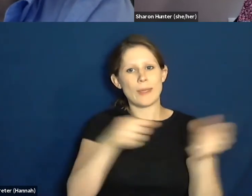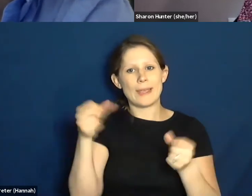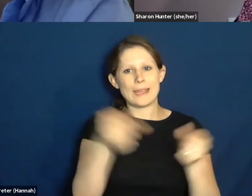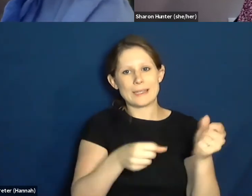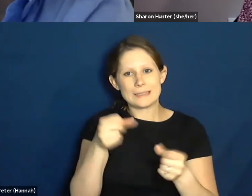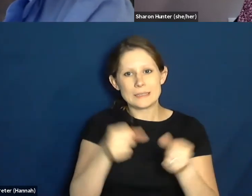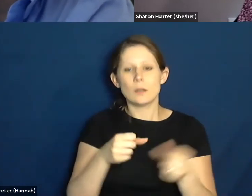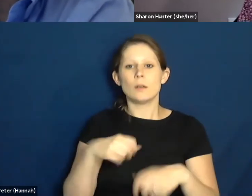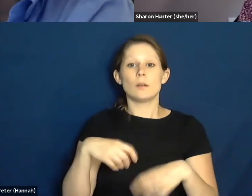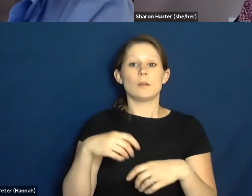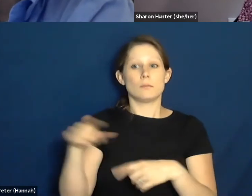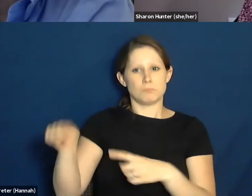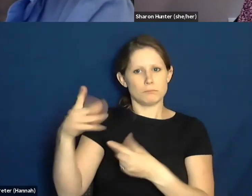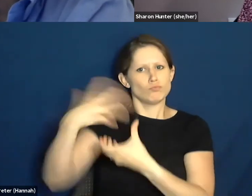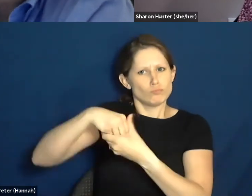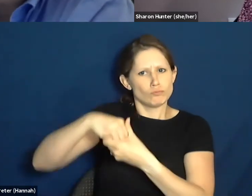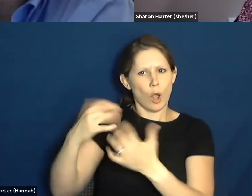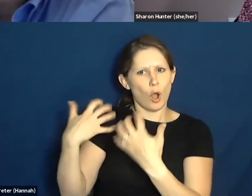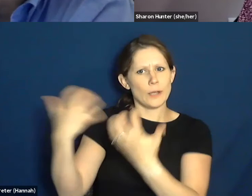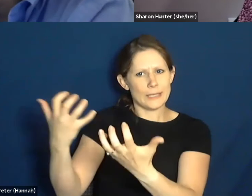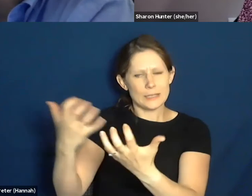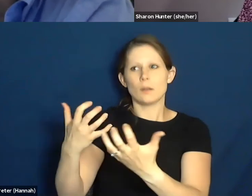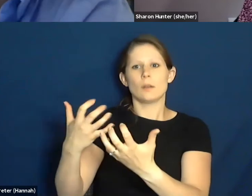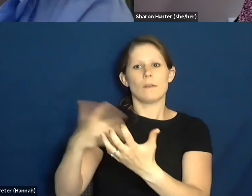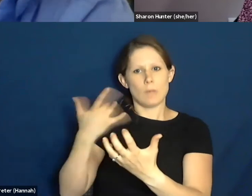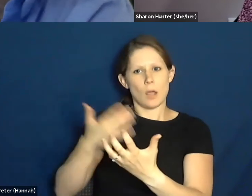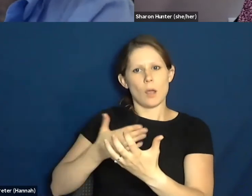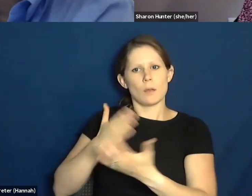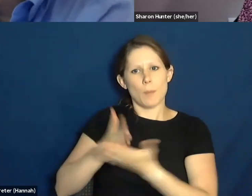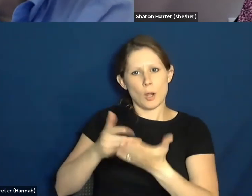make them feel part of the process so when errs ready to re-open, they're ready, with you.